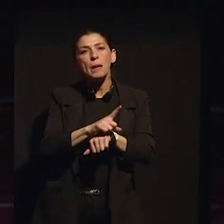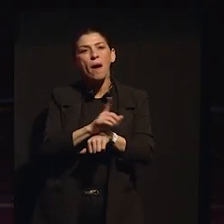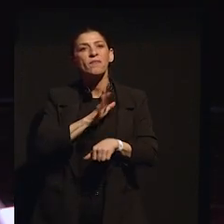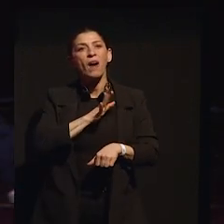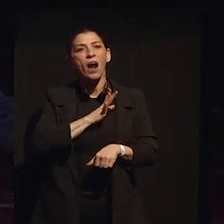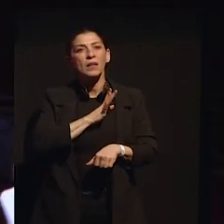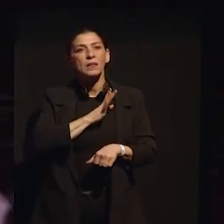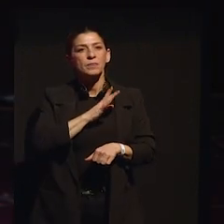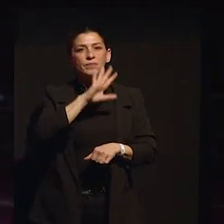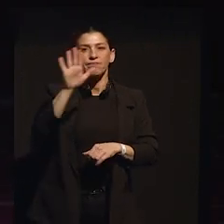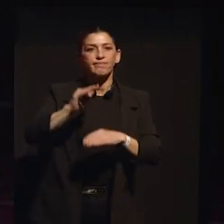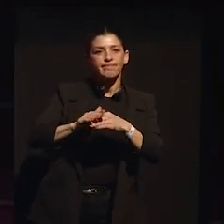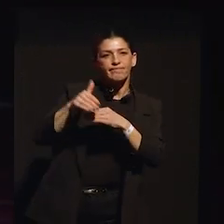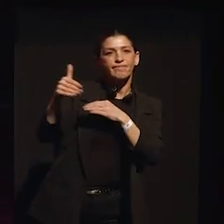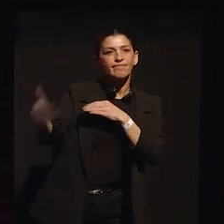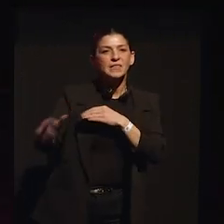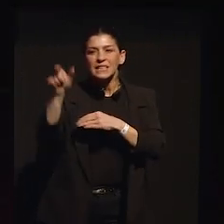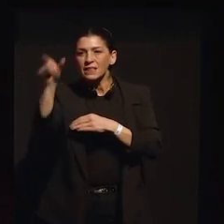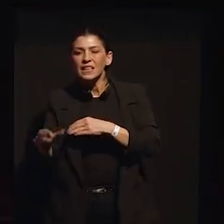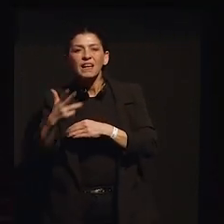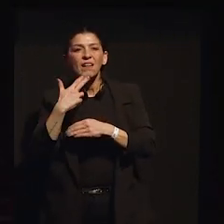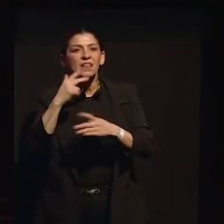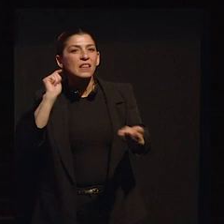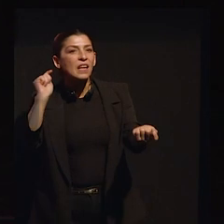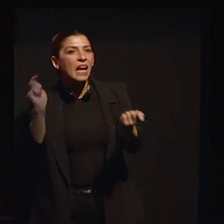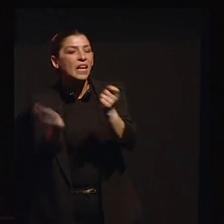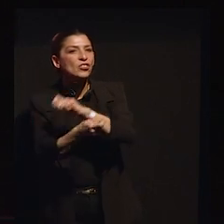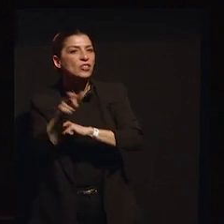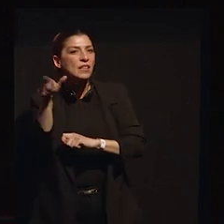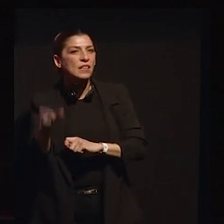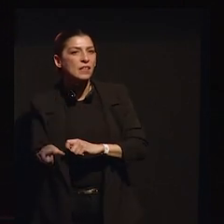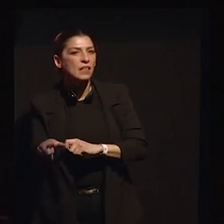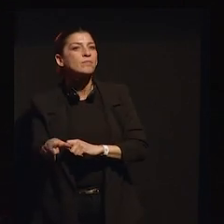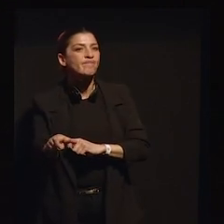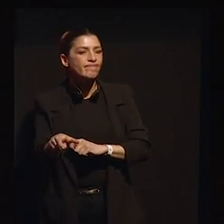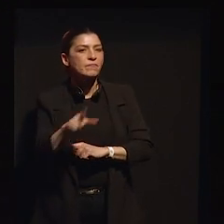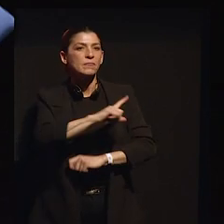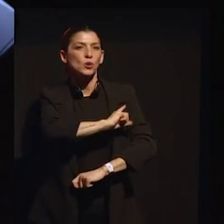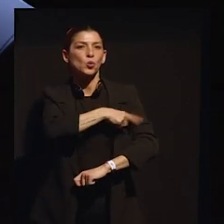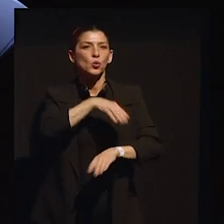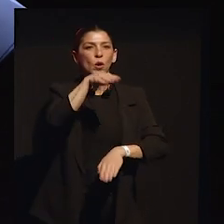“No, I have some time, I’m not having my period.” Ayşe is left out, she has changed.